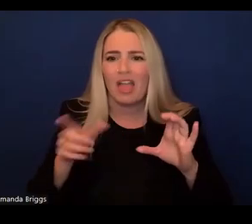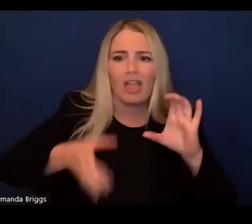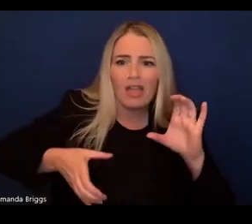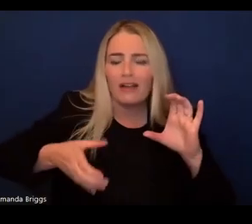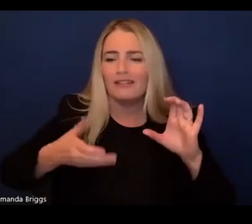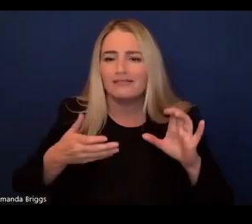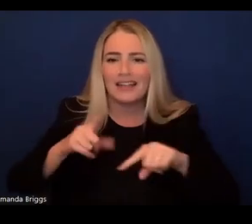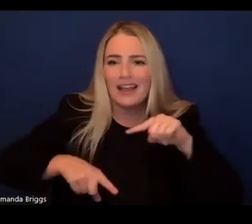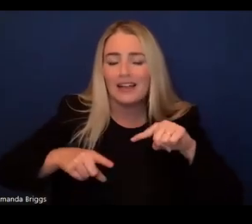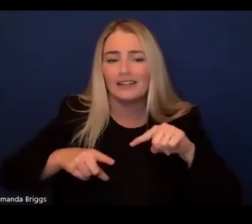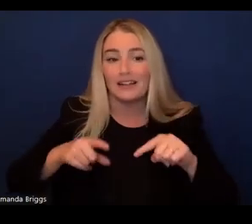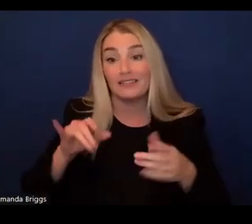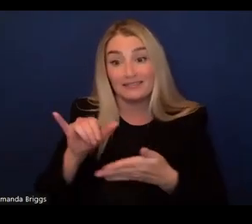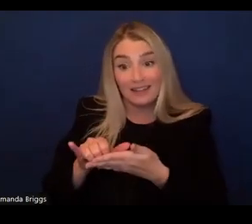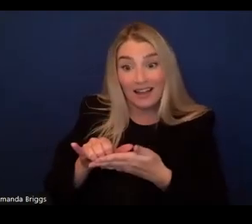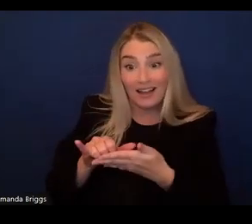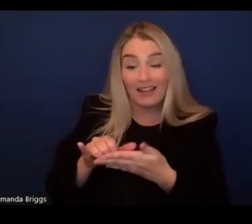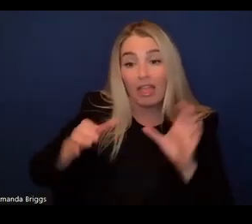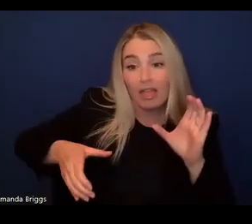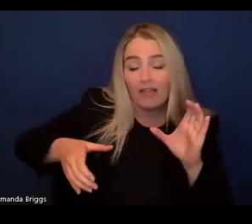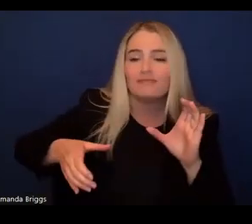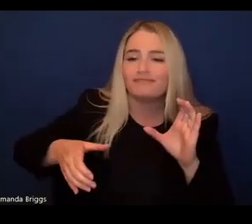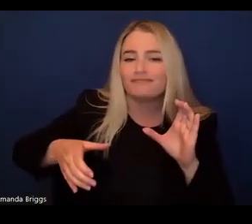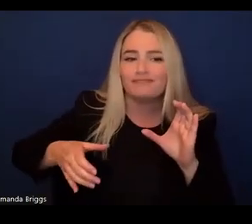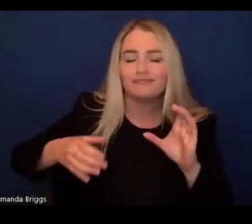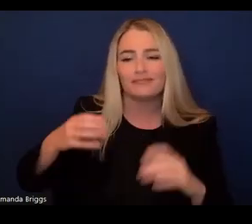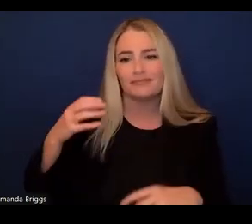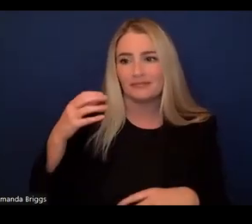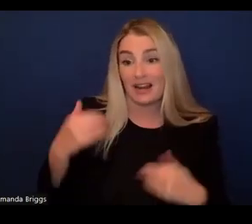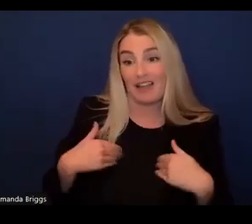And as a result, he, he, has behaviors.